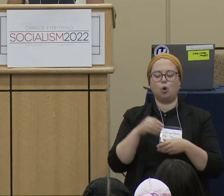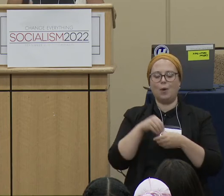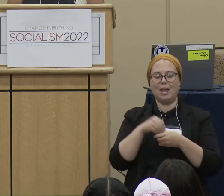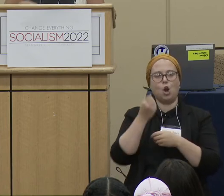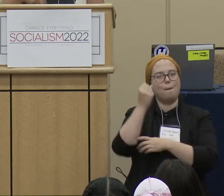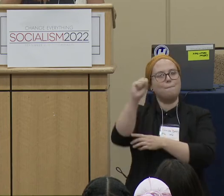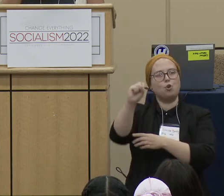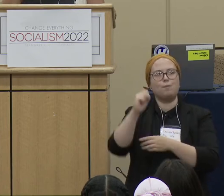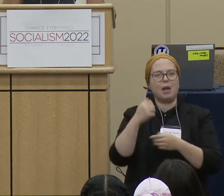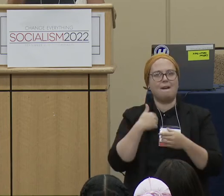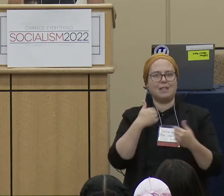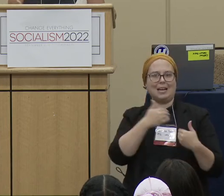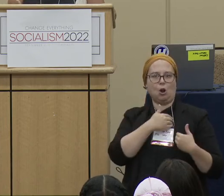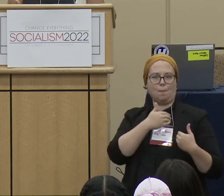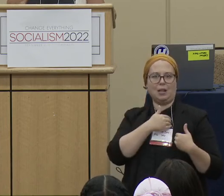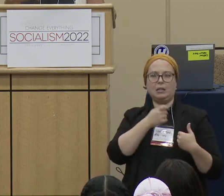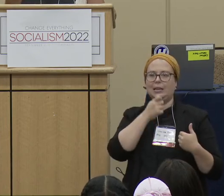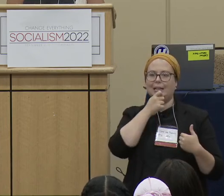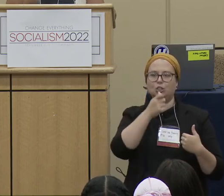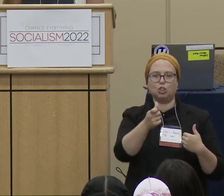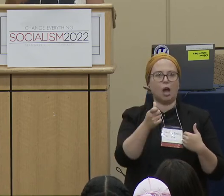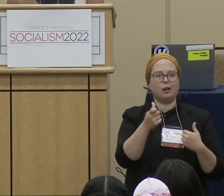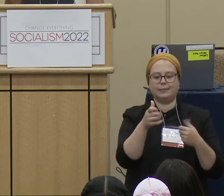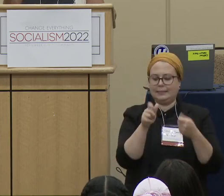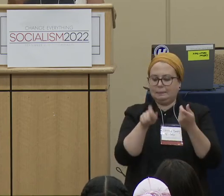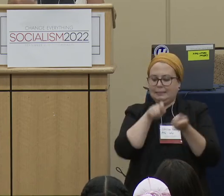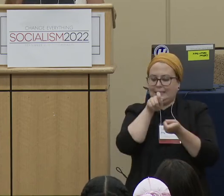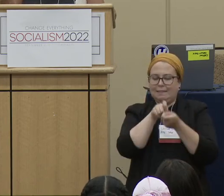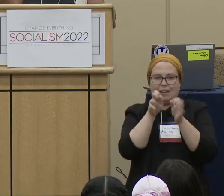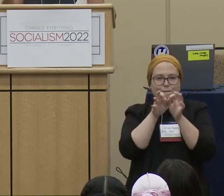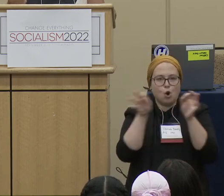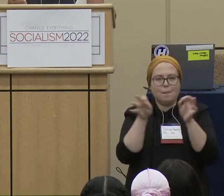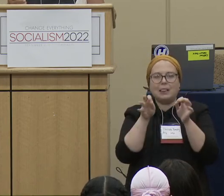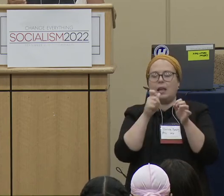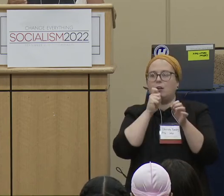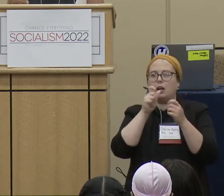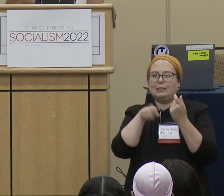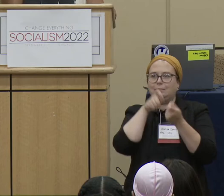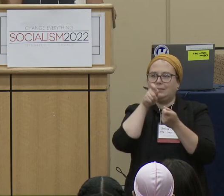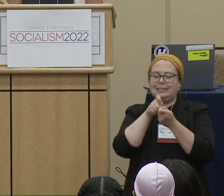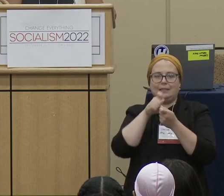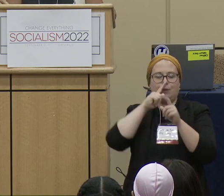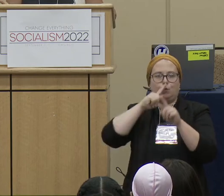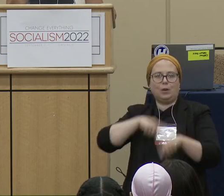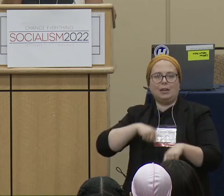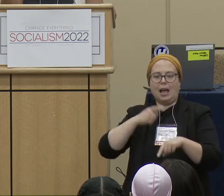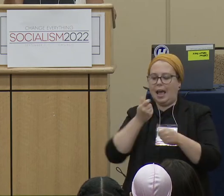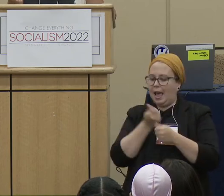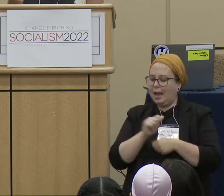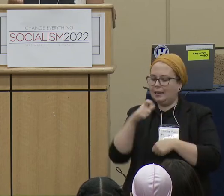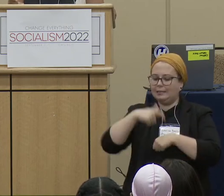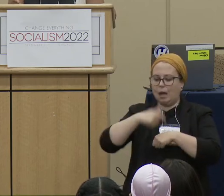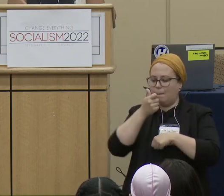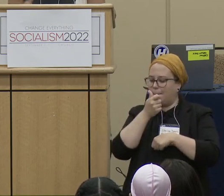does the exact opposite. That's the task at hand. But there is accountability and it's not a formula. It's not a reflex to